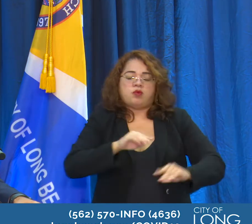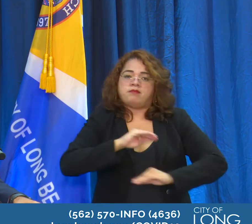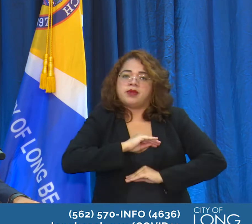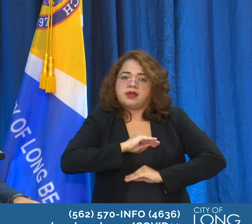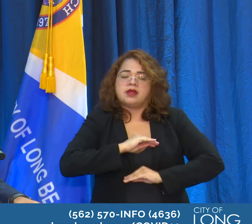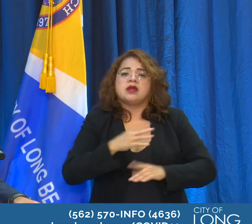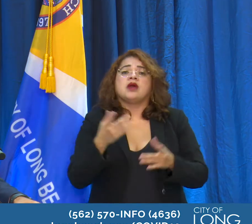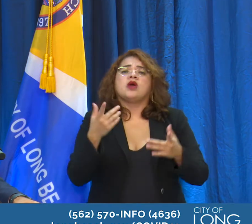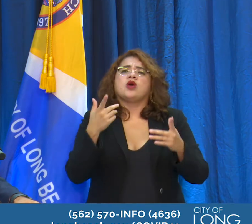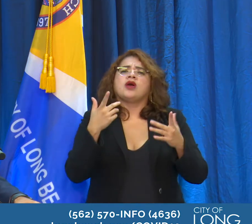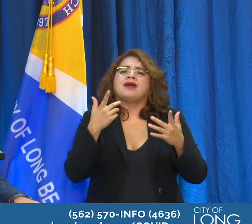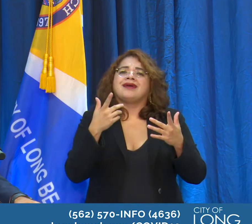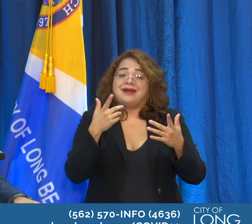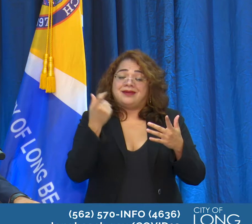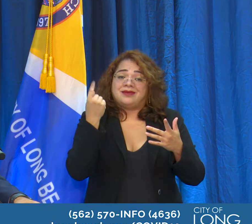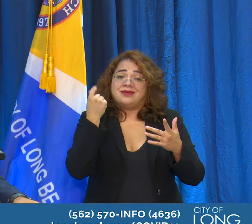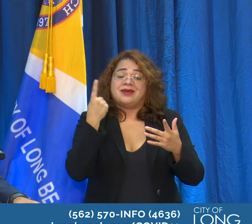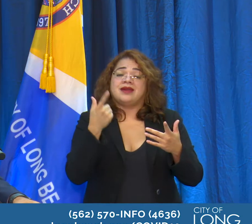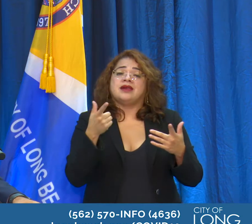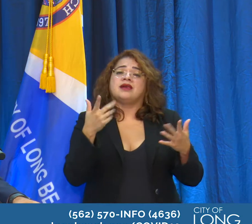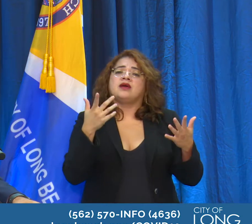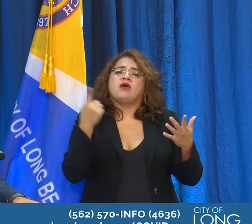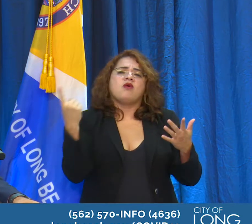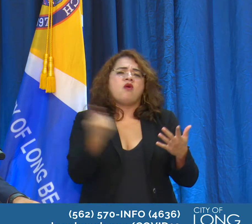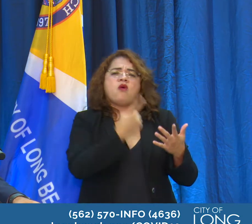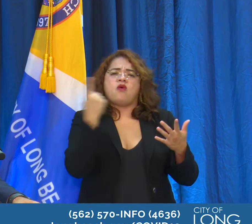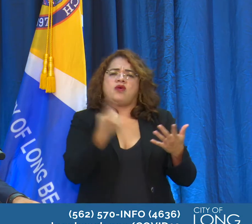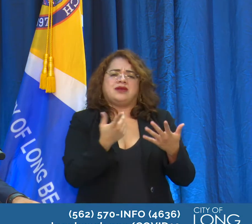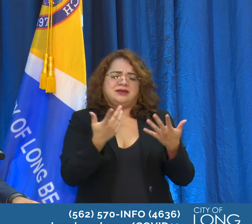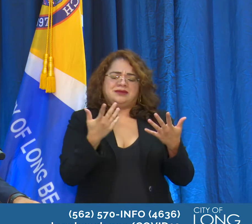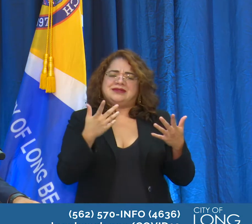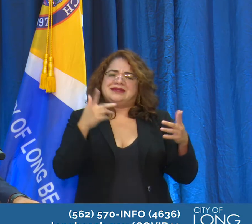spreading COVID-19, that number needs to go up as lower than 8 percent.